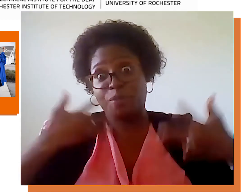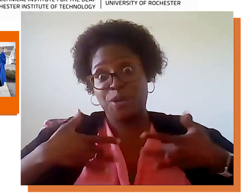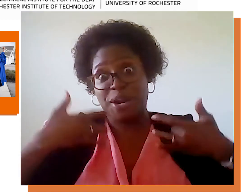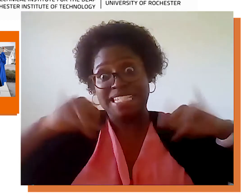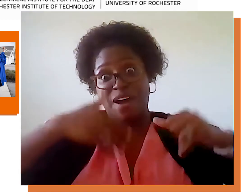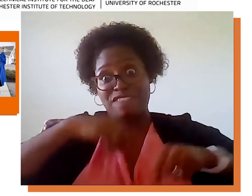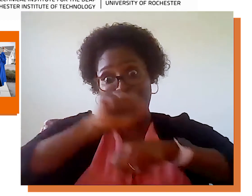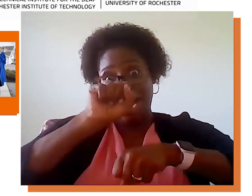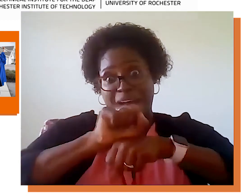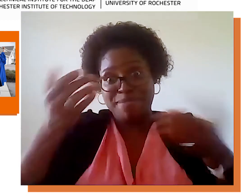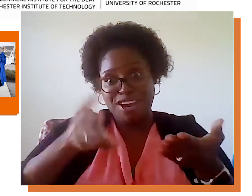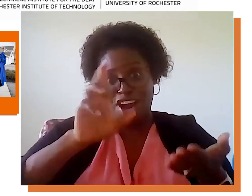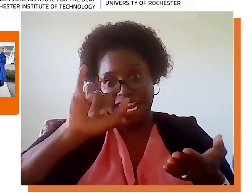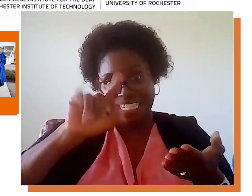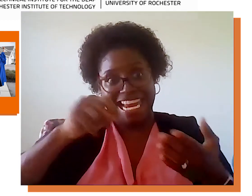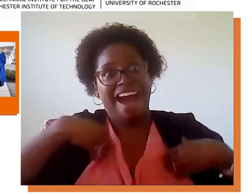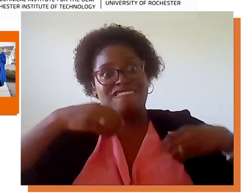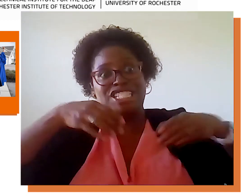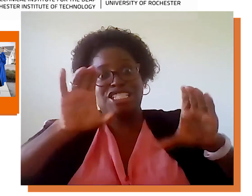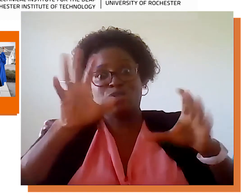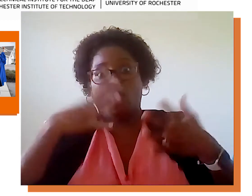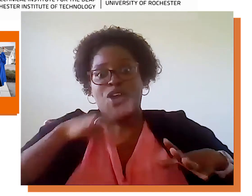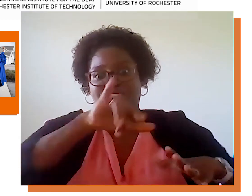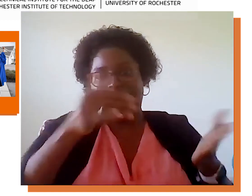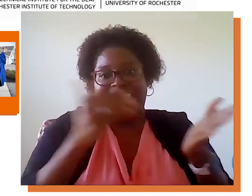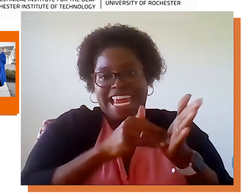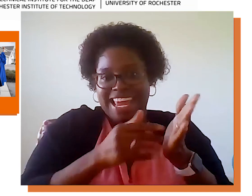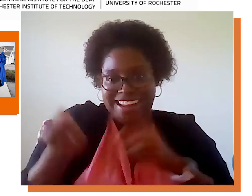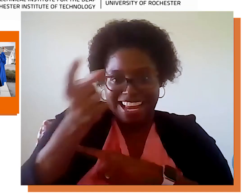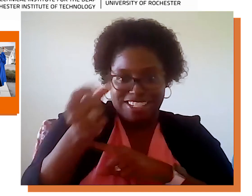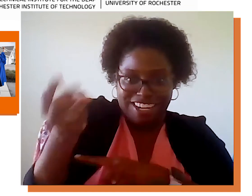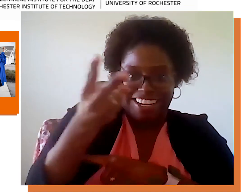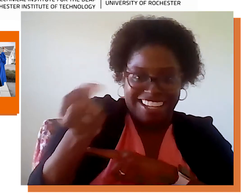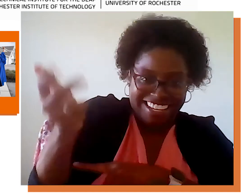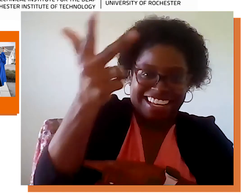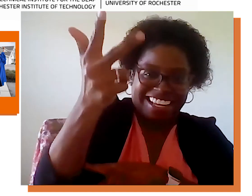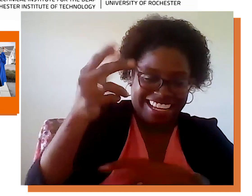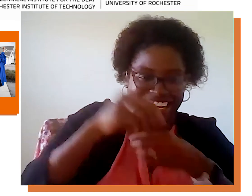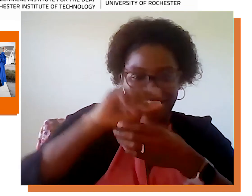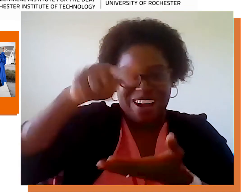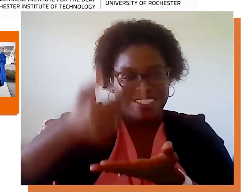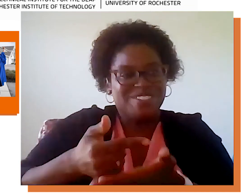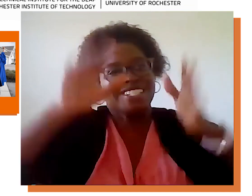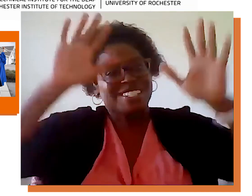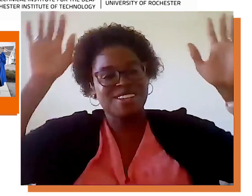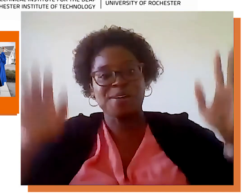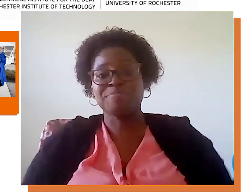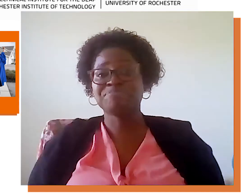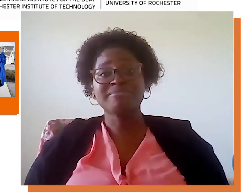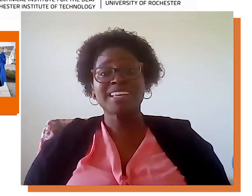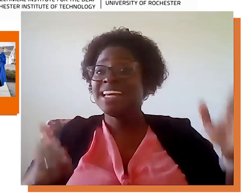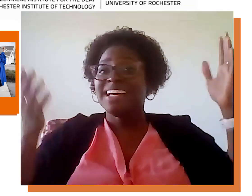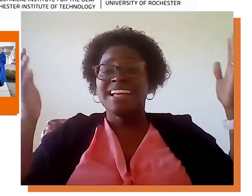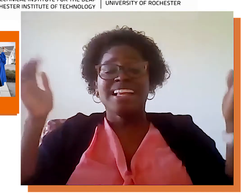And I'm still thrilled that I have a job, that I've got this new role at N.T.I.D., that I'm gonna be here for a number of years